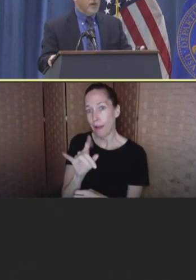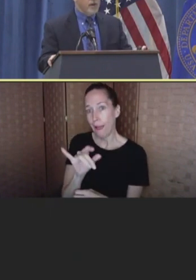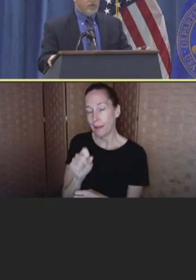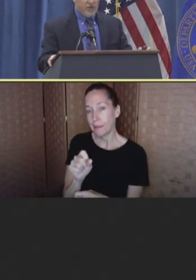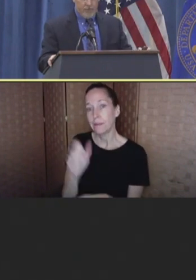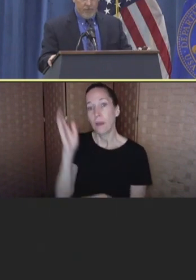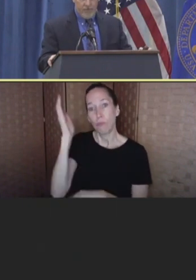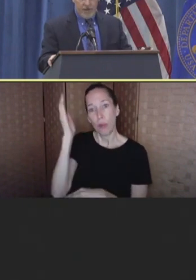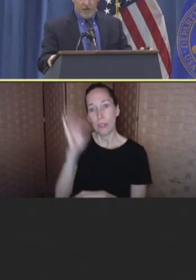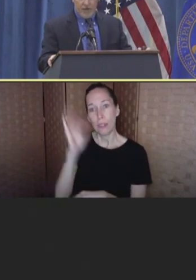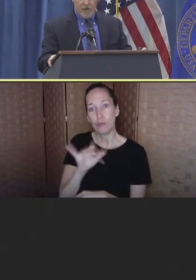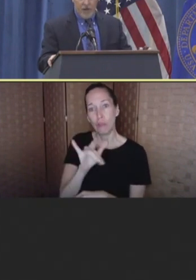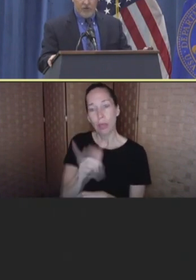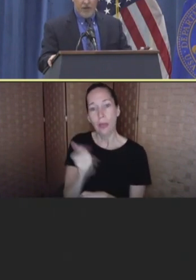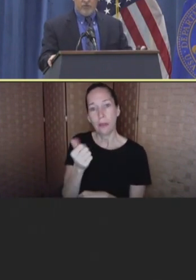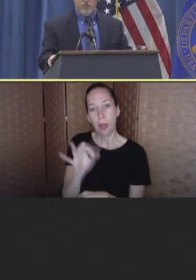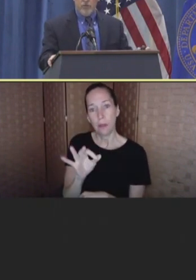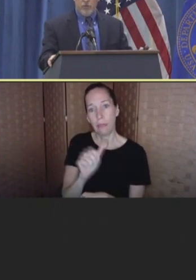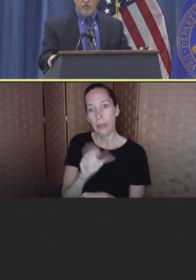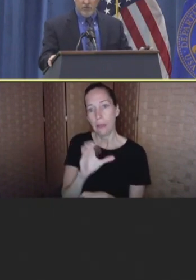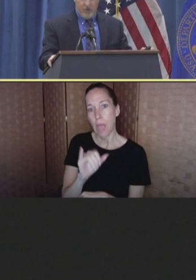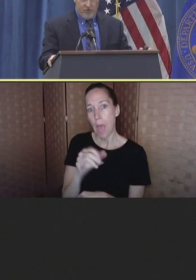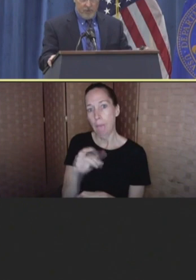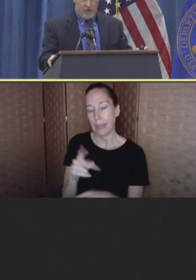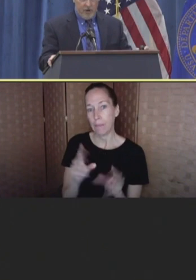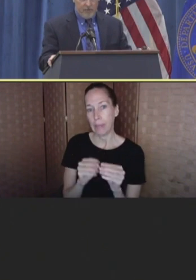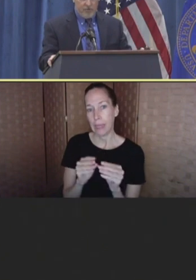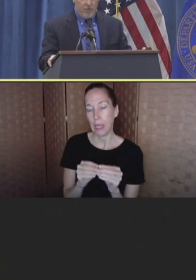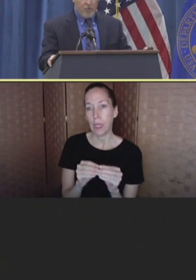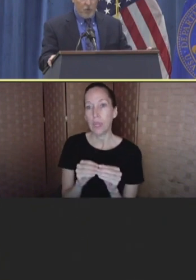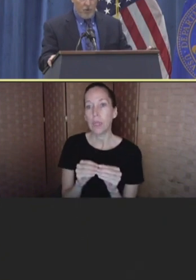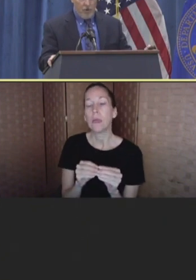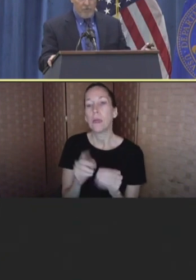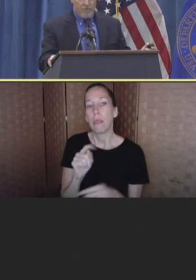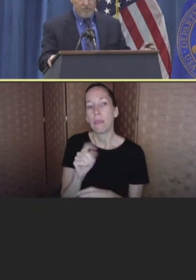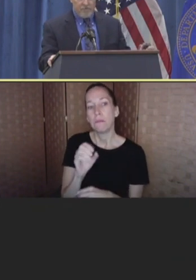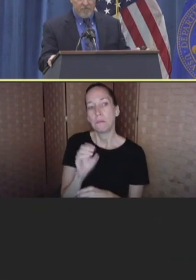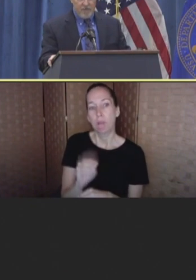ACIP meeting in context of a presentation by Tom Shimabukuro.